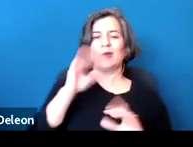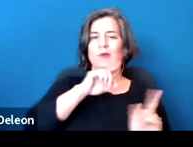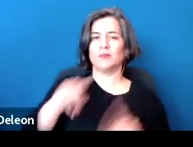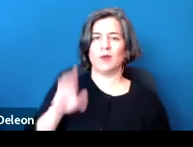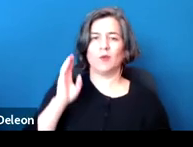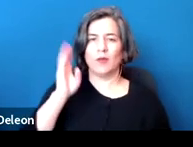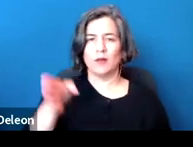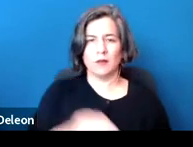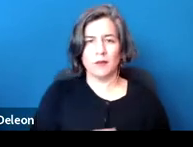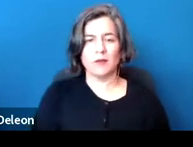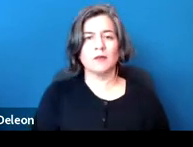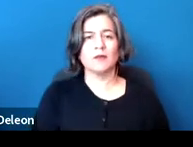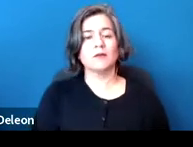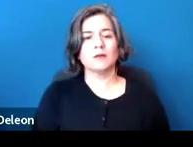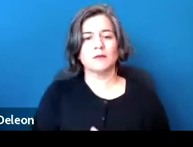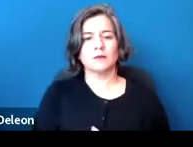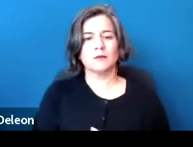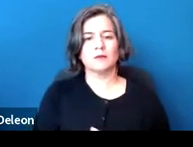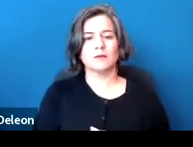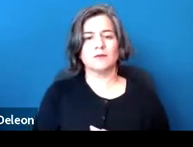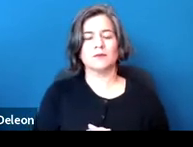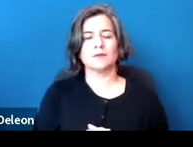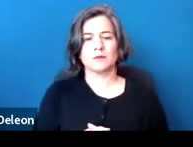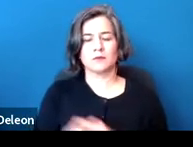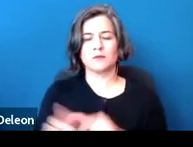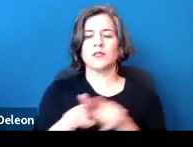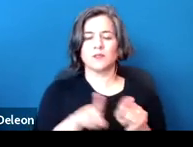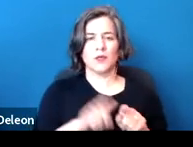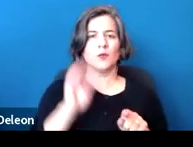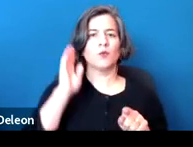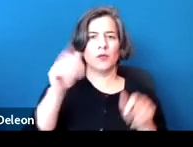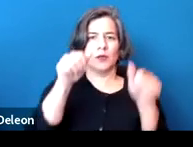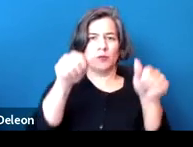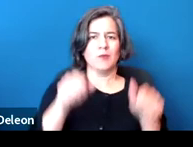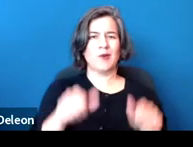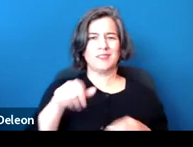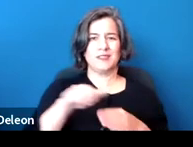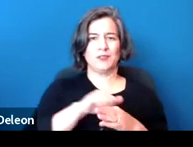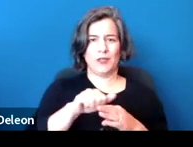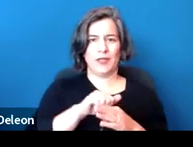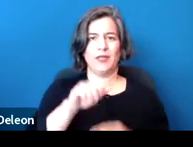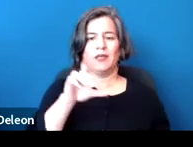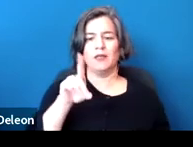And, of course, we will also post the training on our housing policy page at dredf.org,